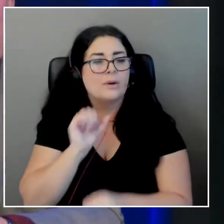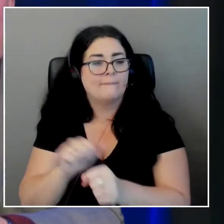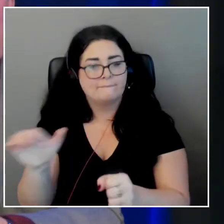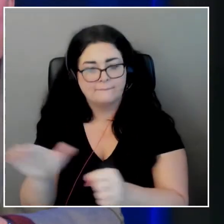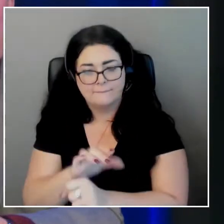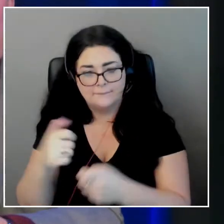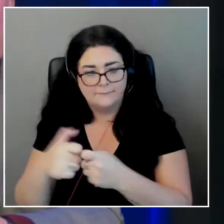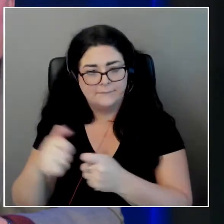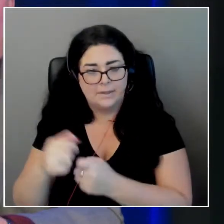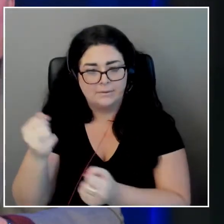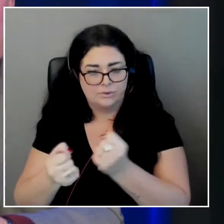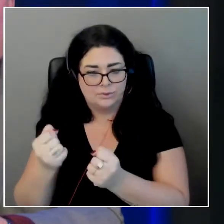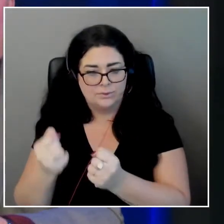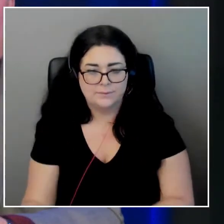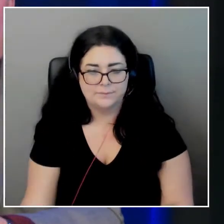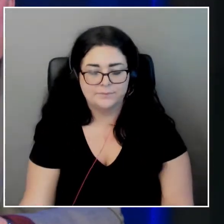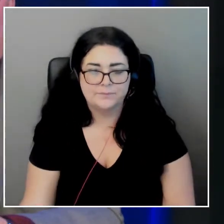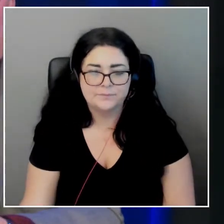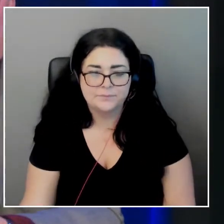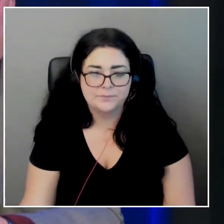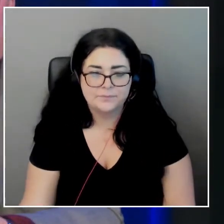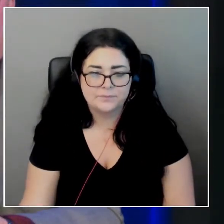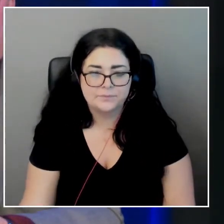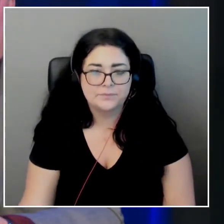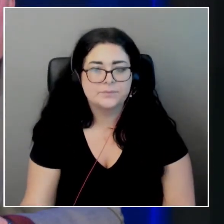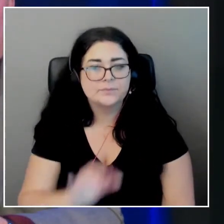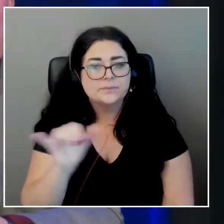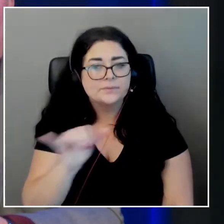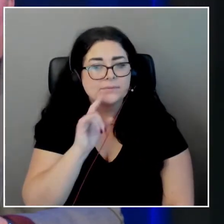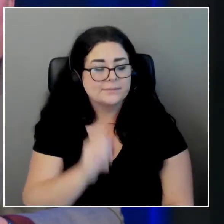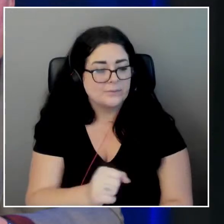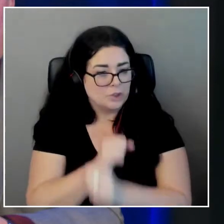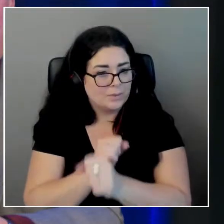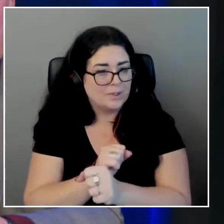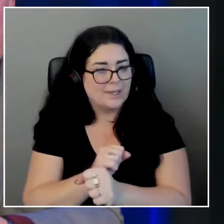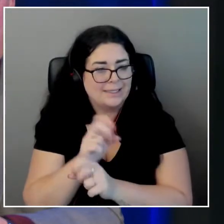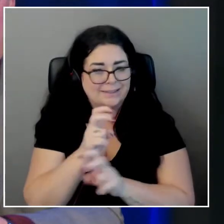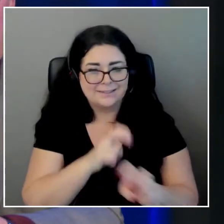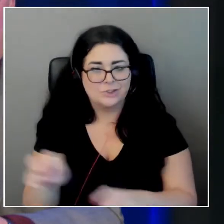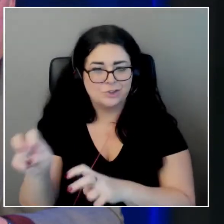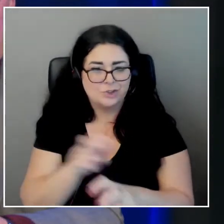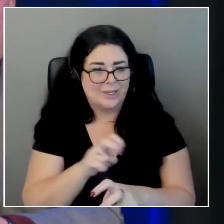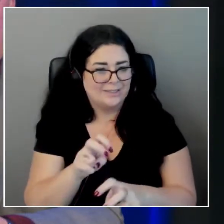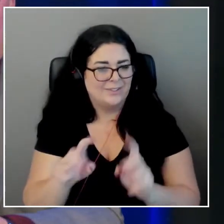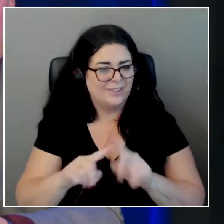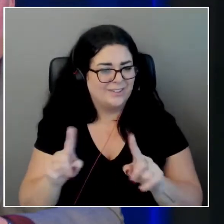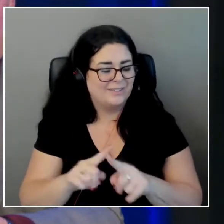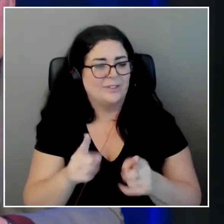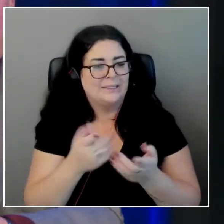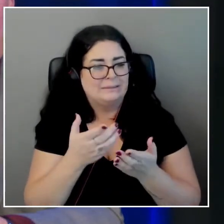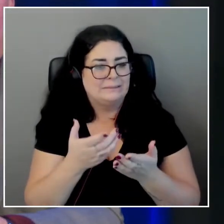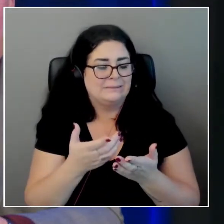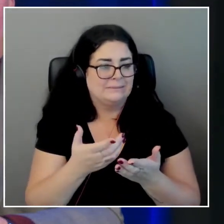Also, to protect against the transfer of organisms from one ecosystem to another, we have begun to fit our vessels with